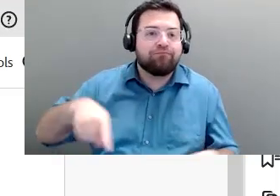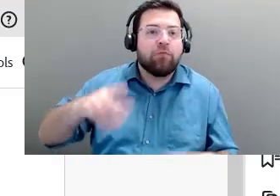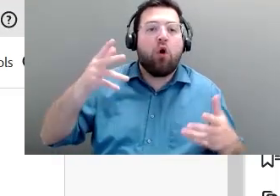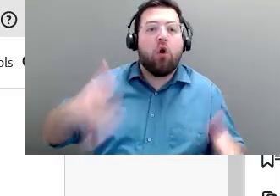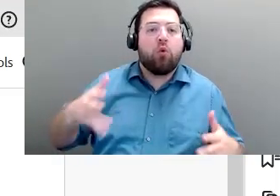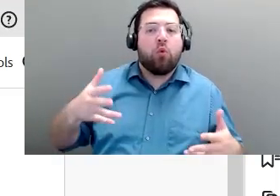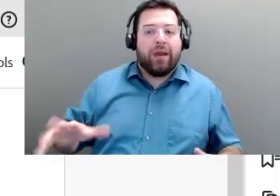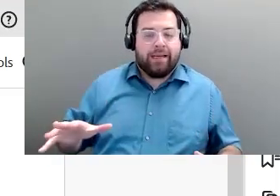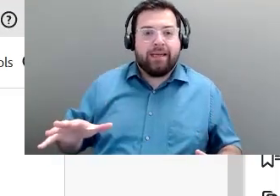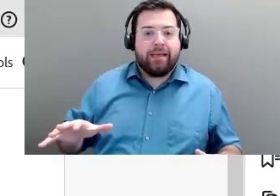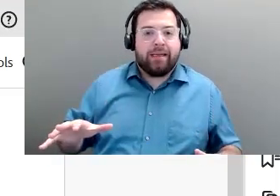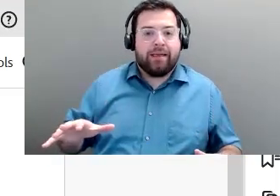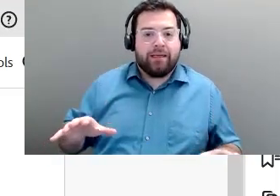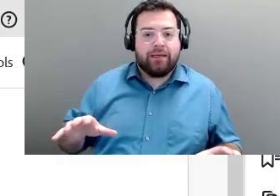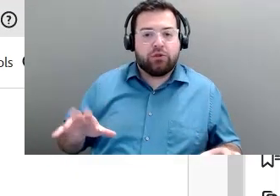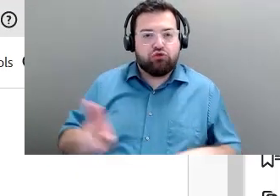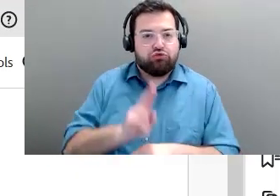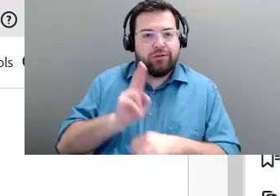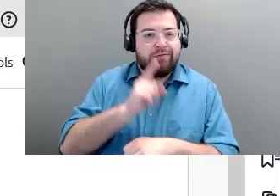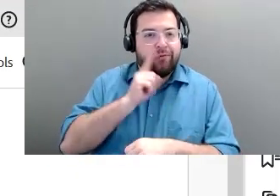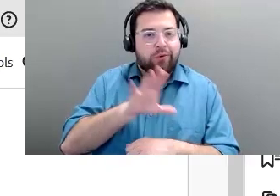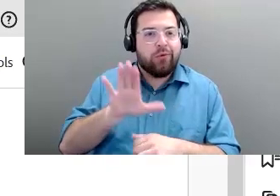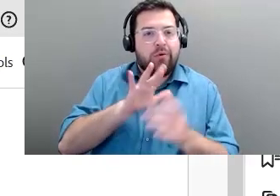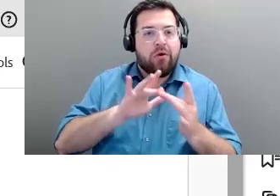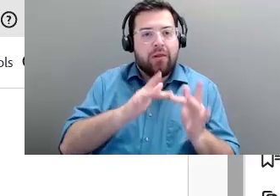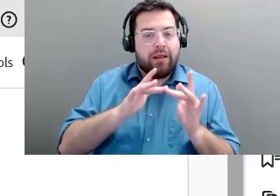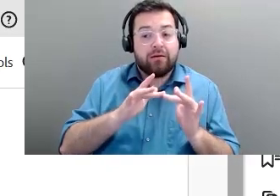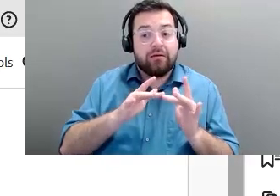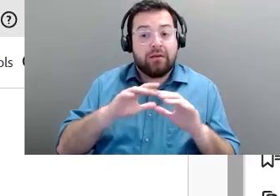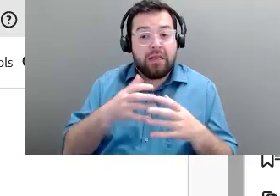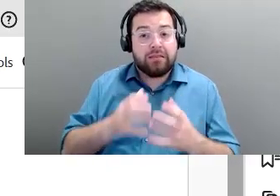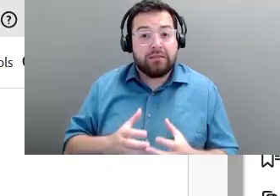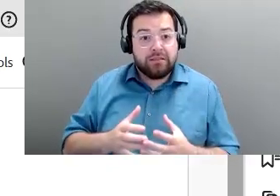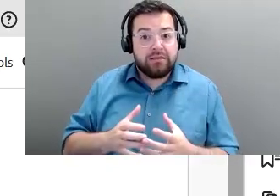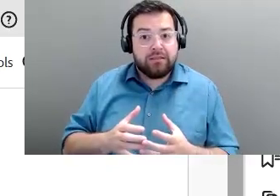in our online courses is giving, feedback within the SpeedGrader.